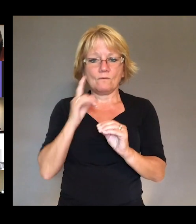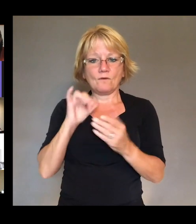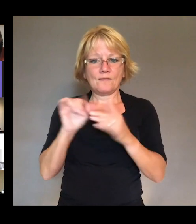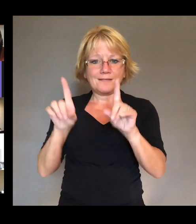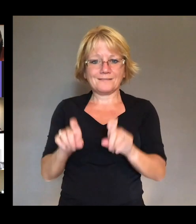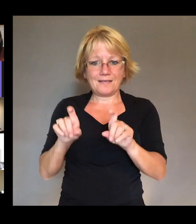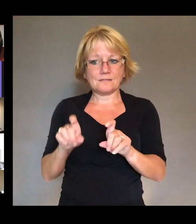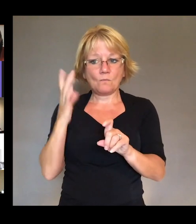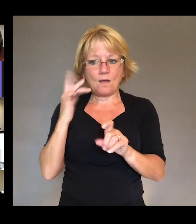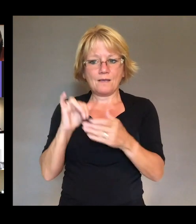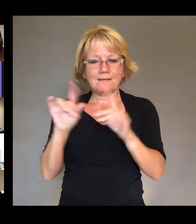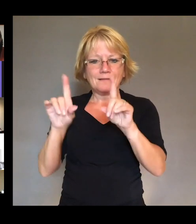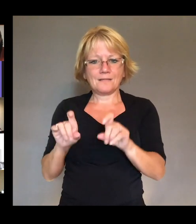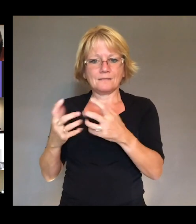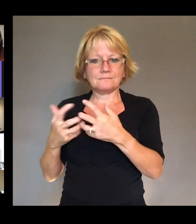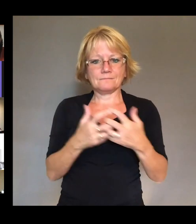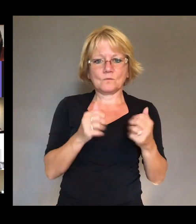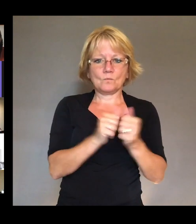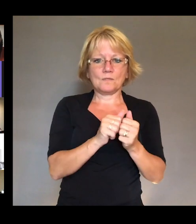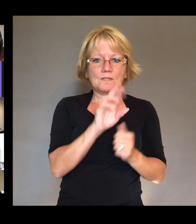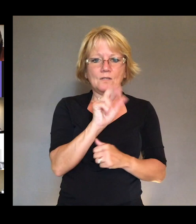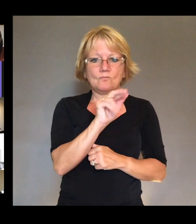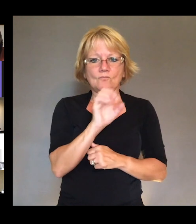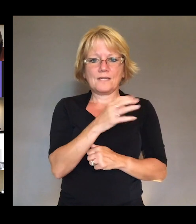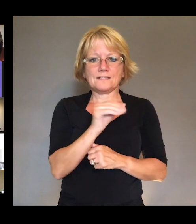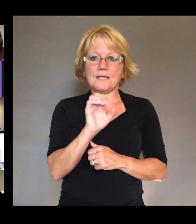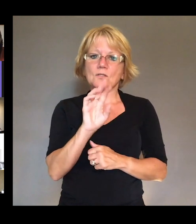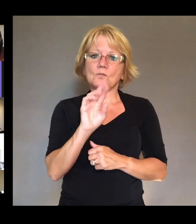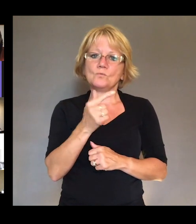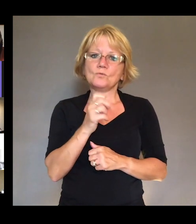because it's a test that's based on racism and eugenics.